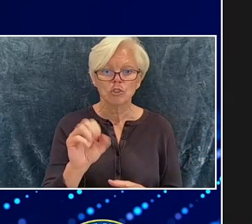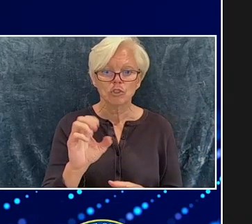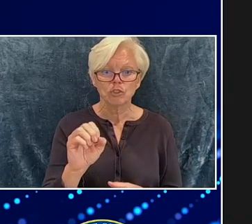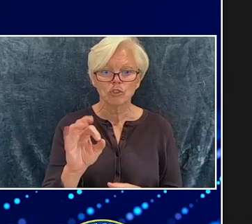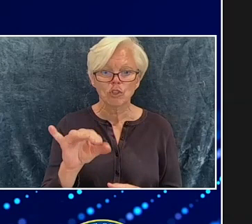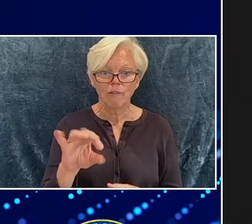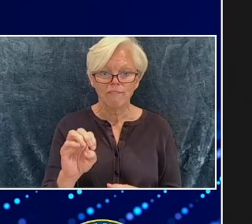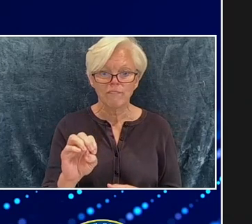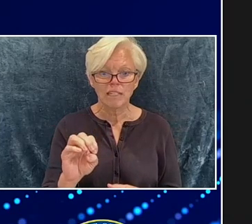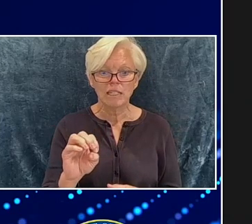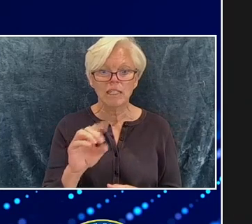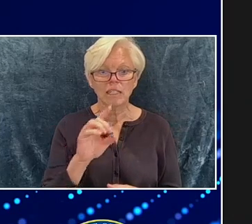So, Greg, I'll turn it over to you.